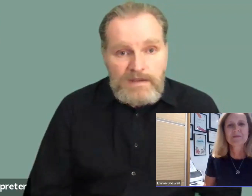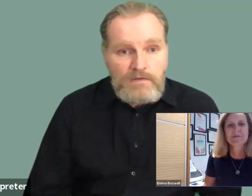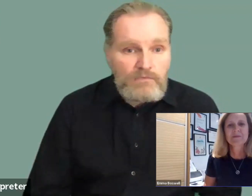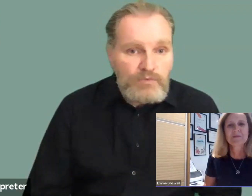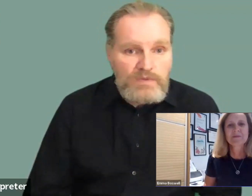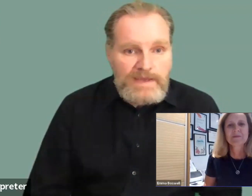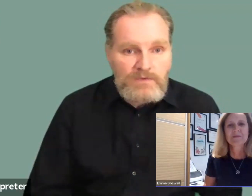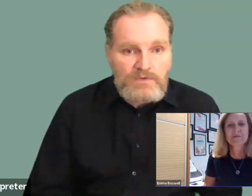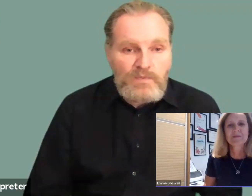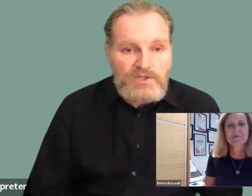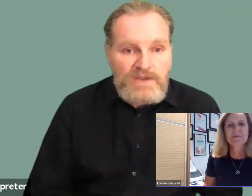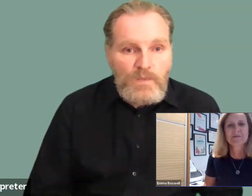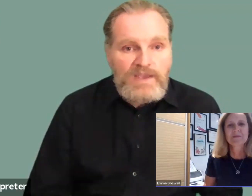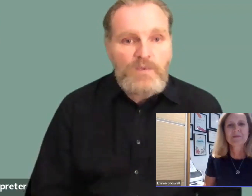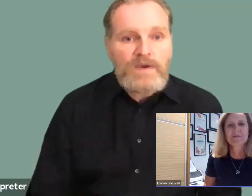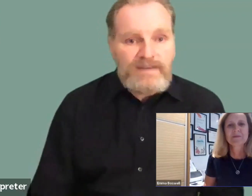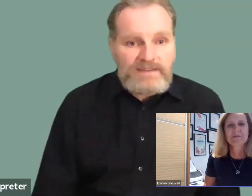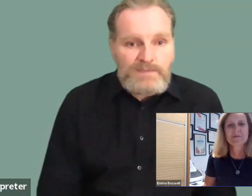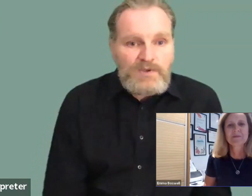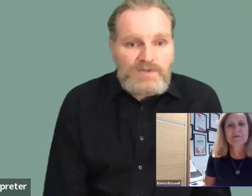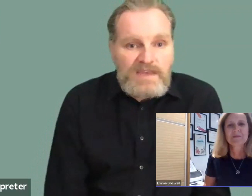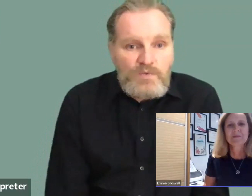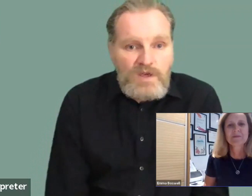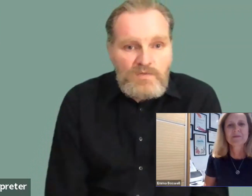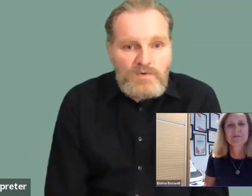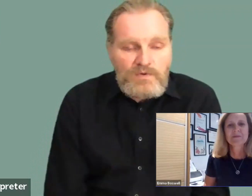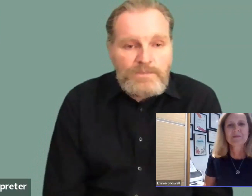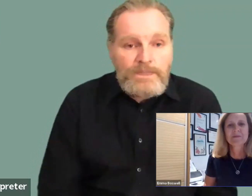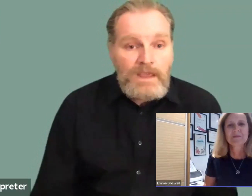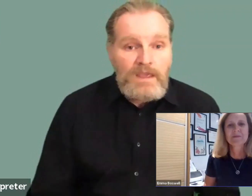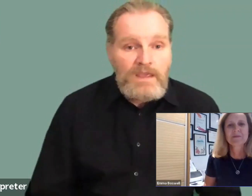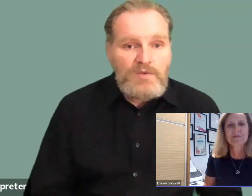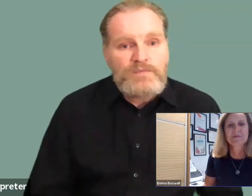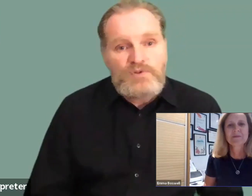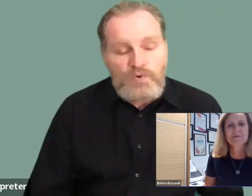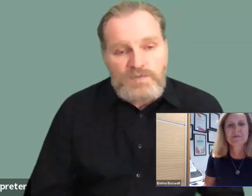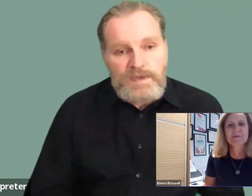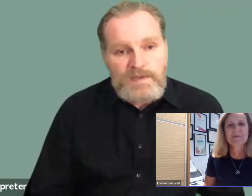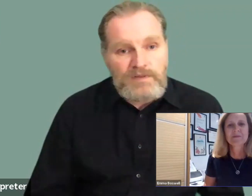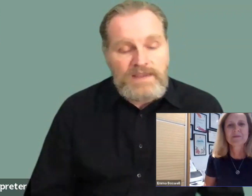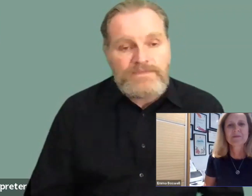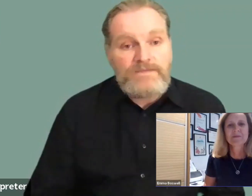in or rule them out, whichever way you advance, because then you know more. Talk to people if